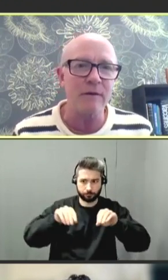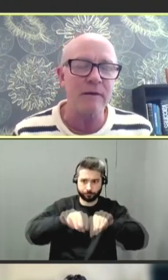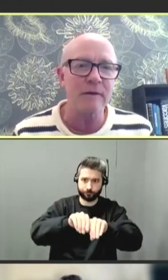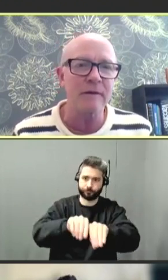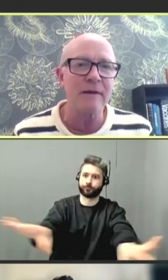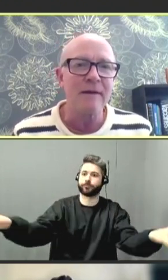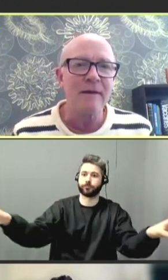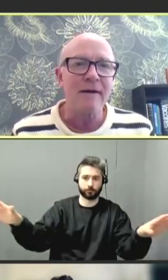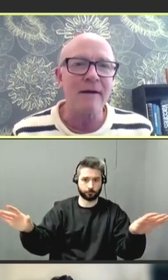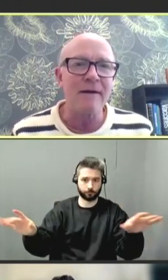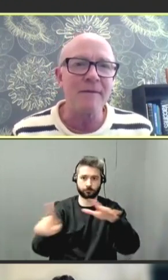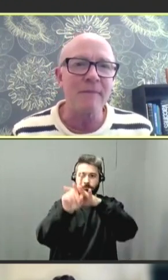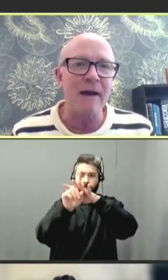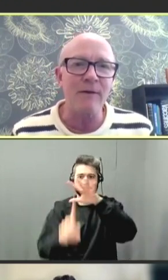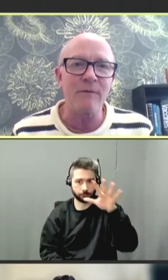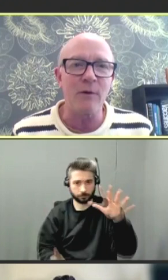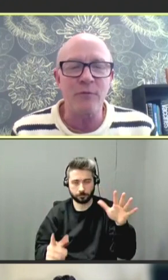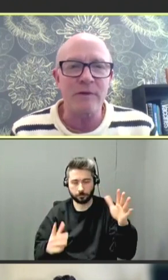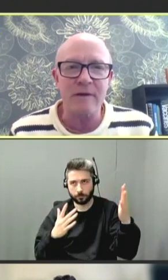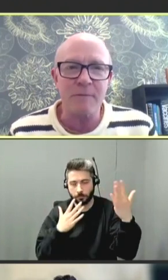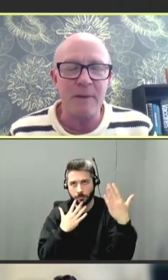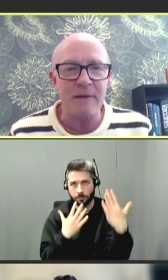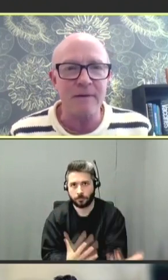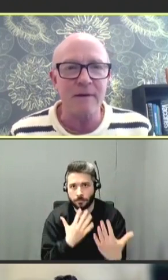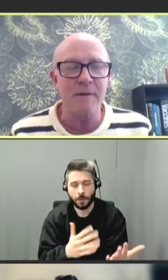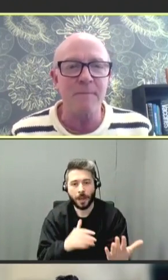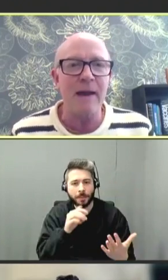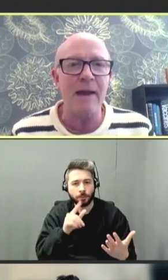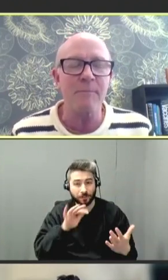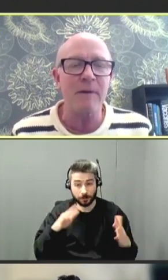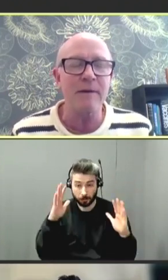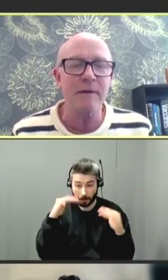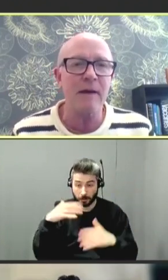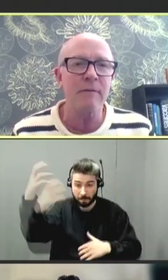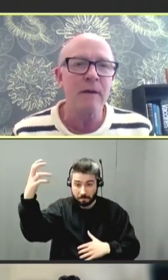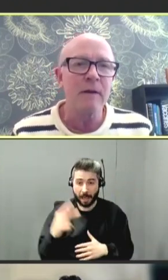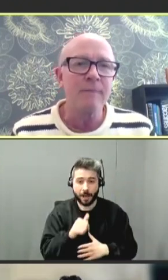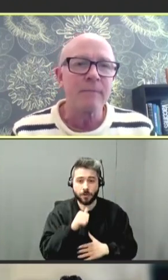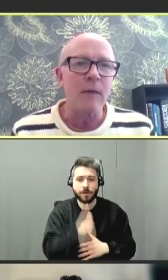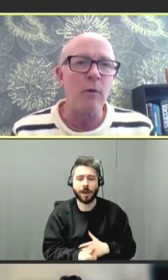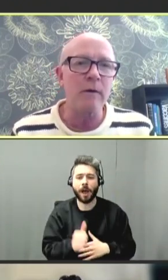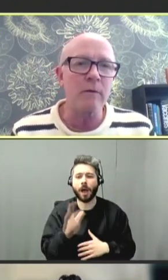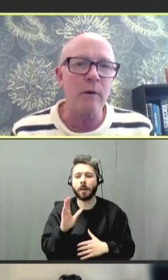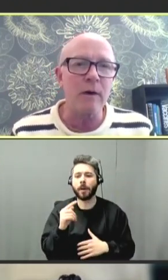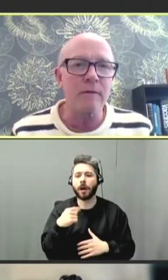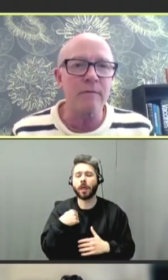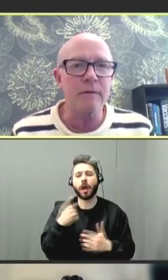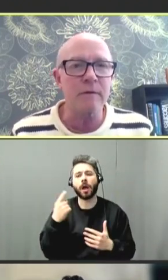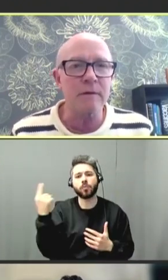Goodness. I don't know if it's expected to come back, but I kind of -- I wondered whether there's